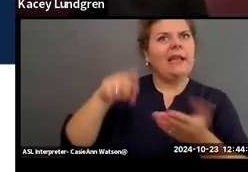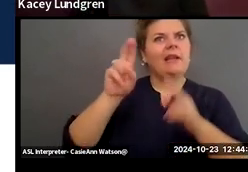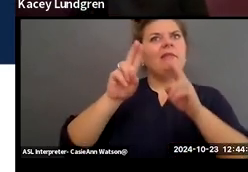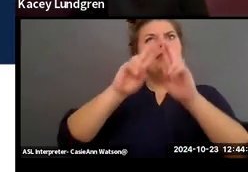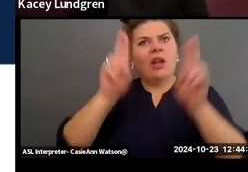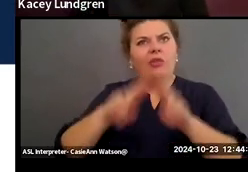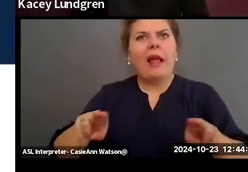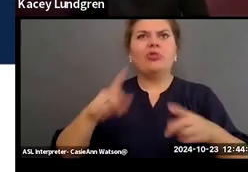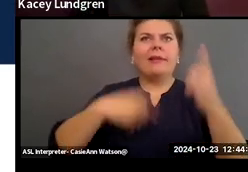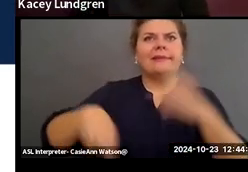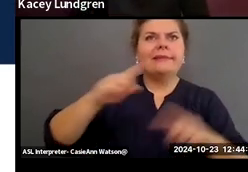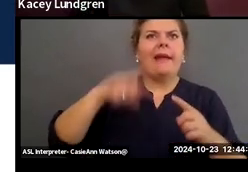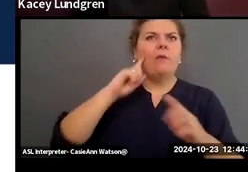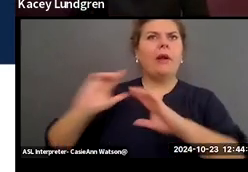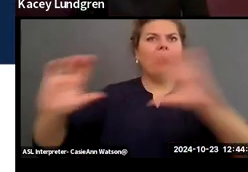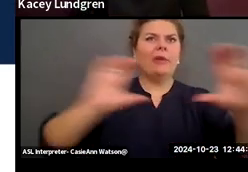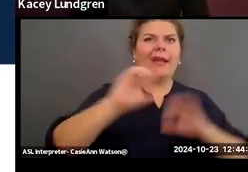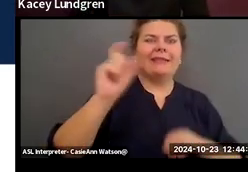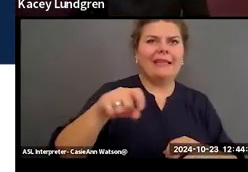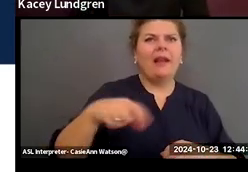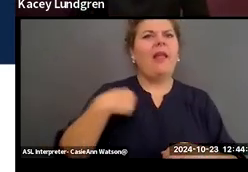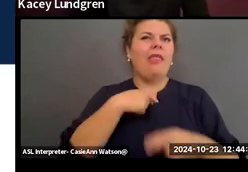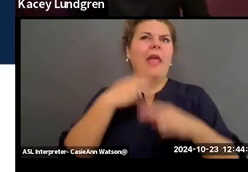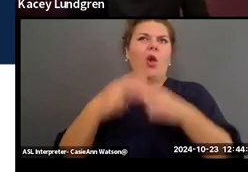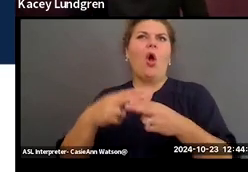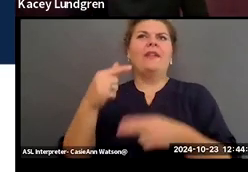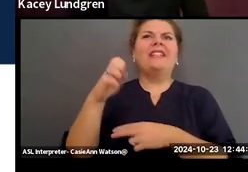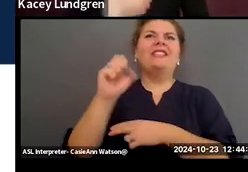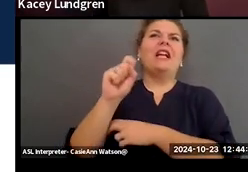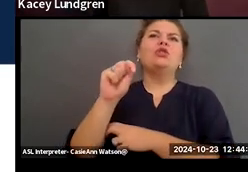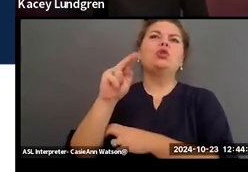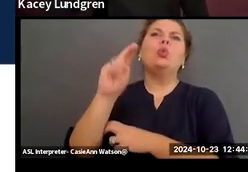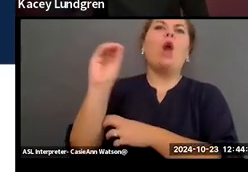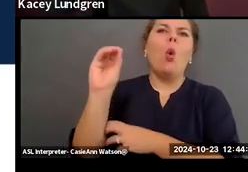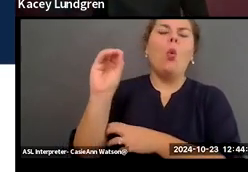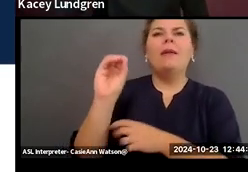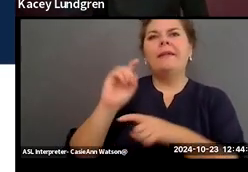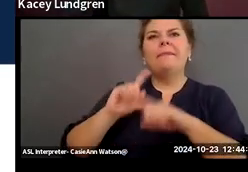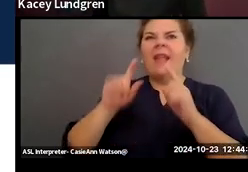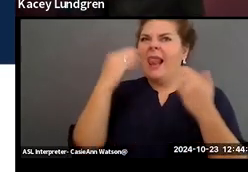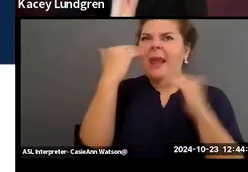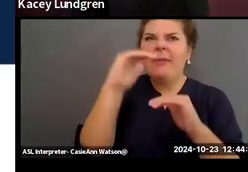This International Sign, or Gestuno, had a very limited vocabulary and was quite rudimentary.